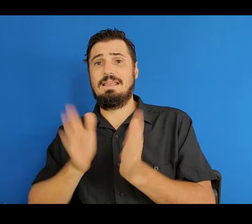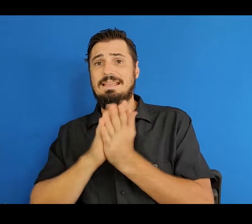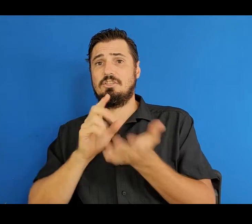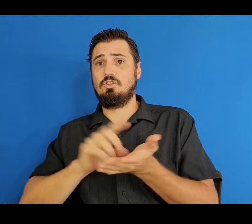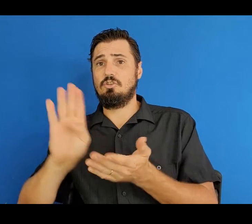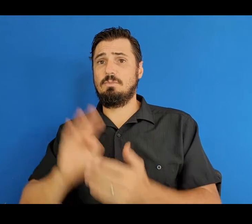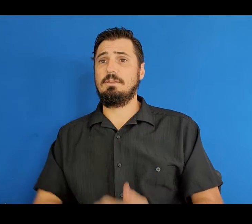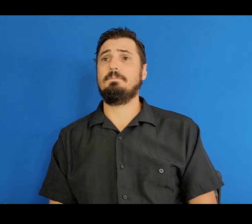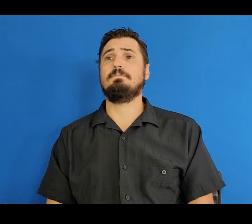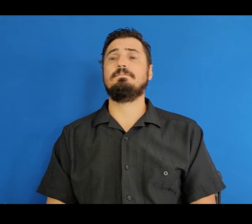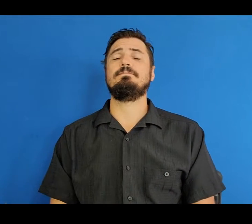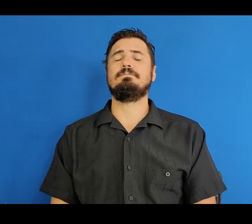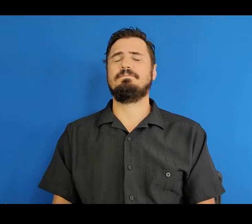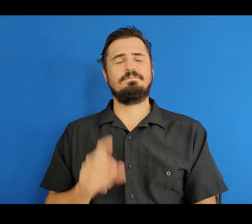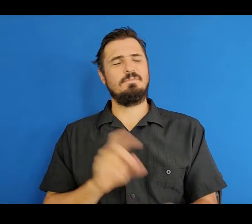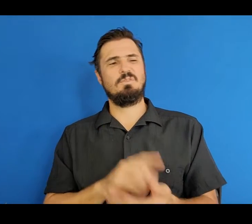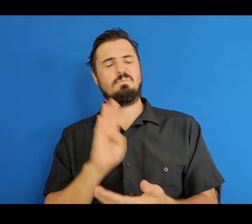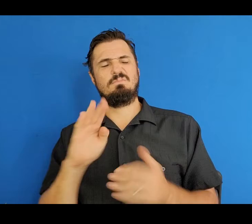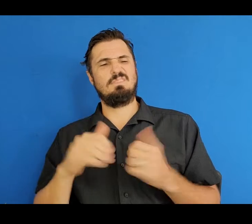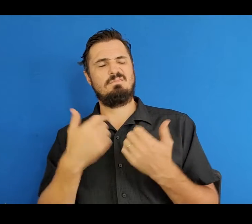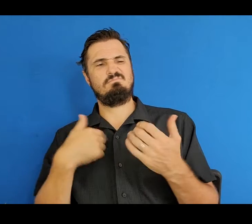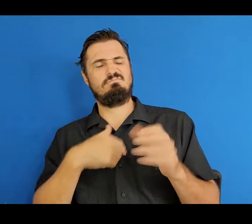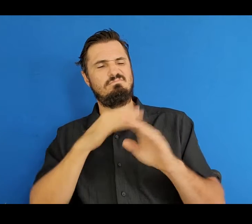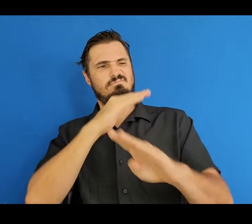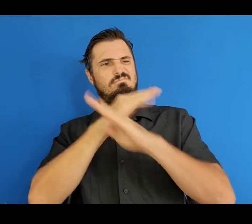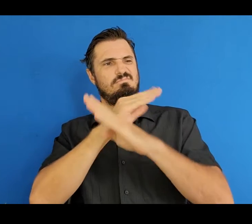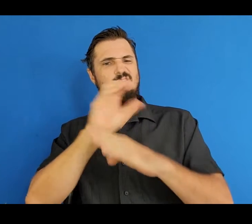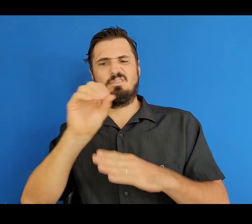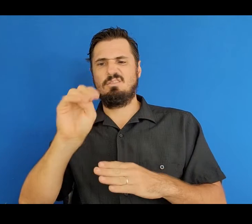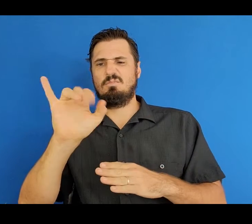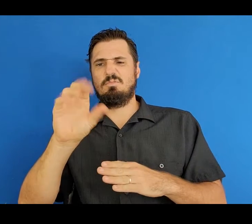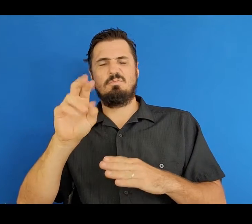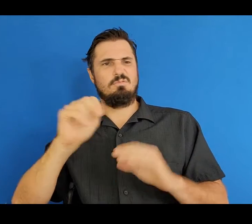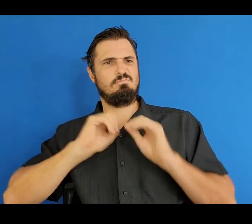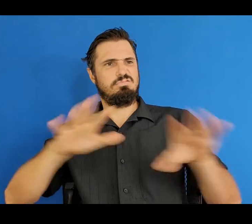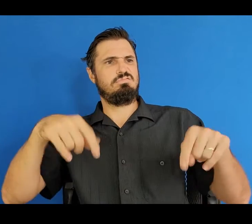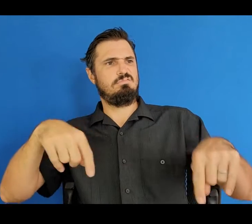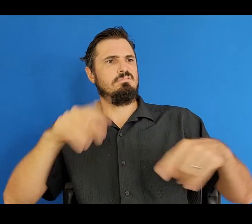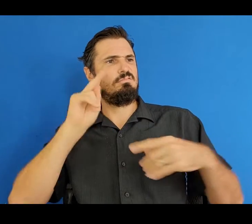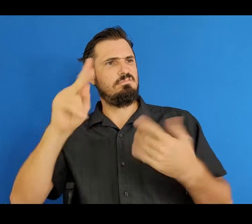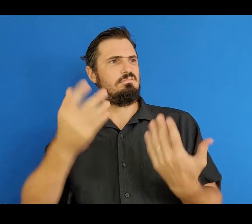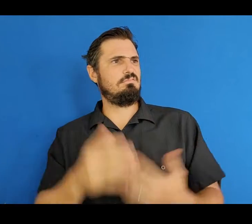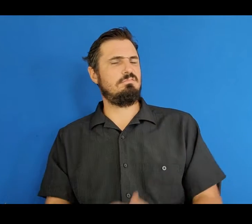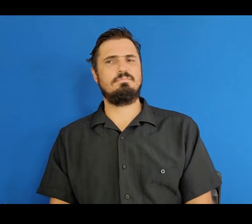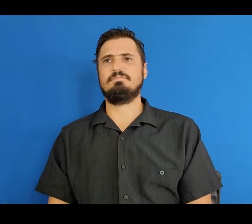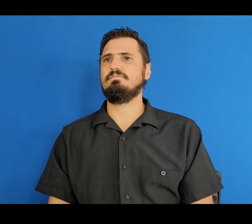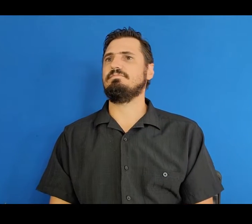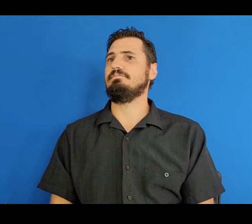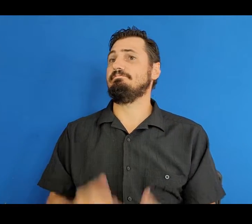Dr. B, what are we doing to prevent a surge from Omicron on Kaua’i? Thanks Mayor